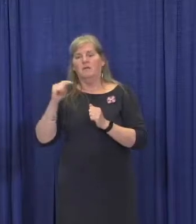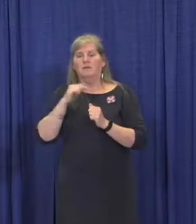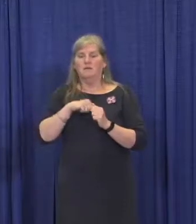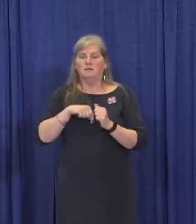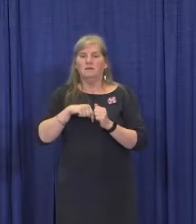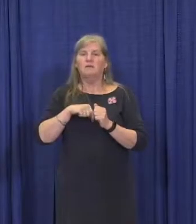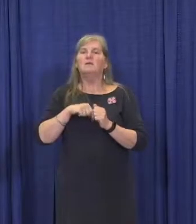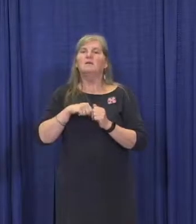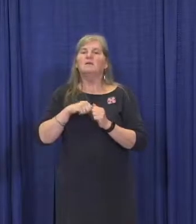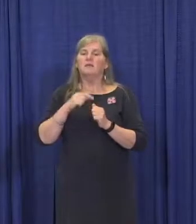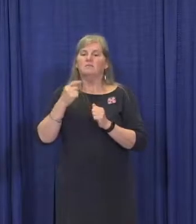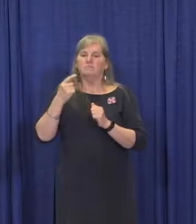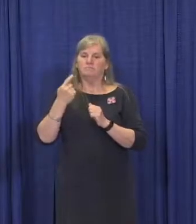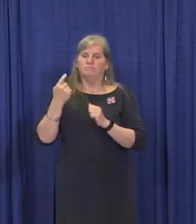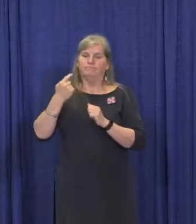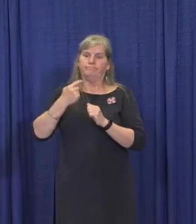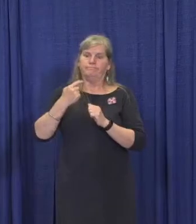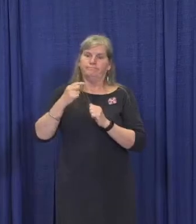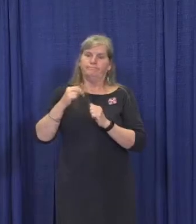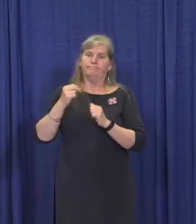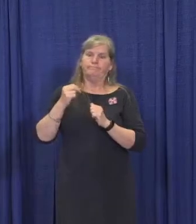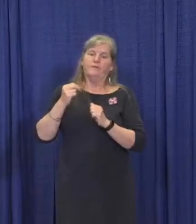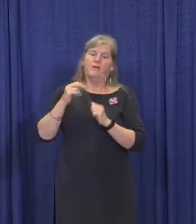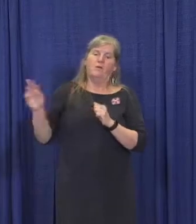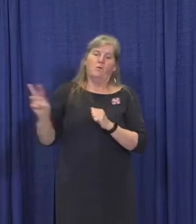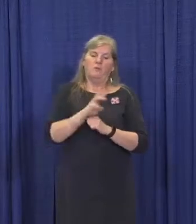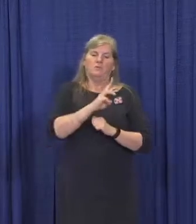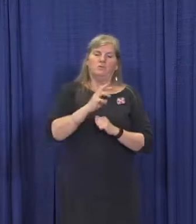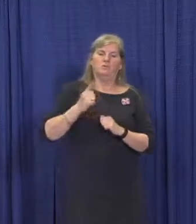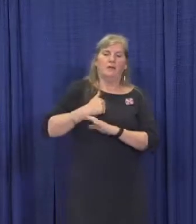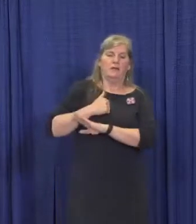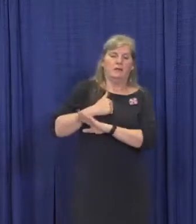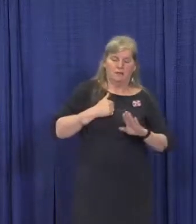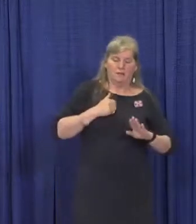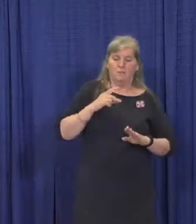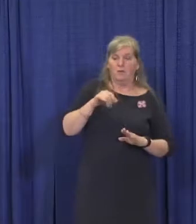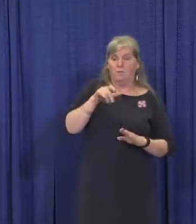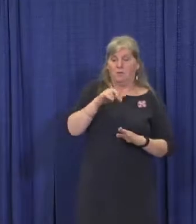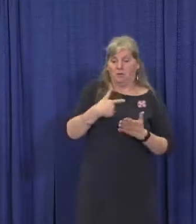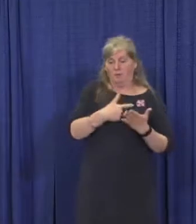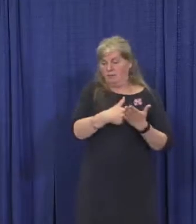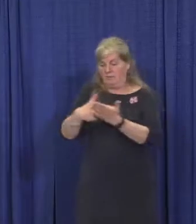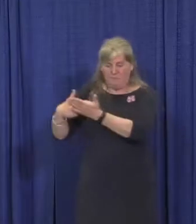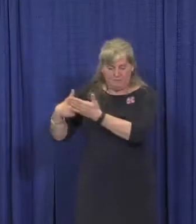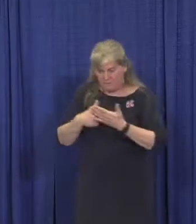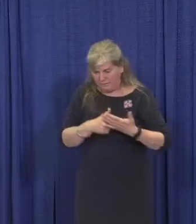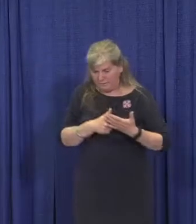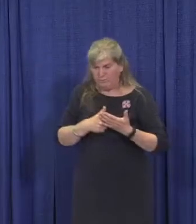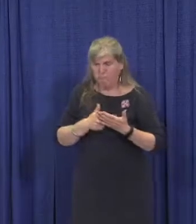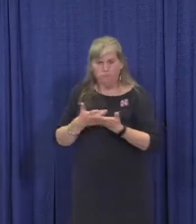premier of NWT and we keep in